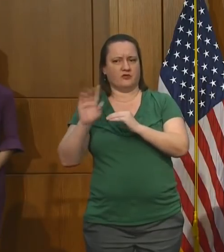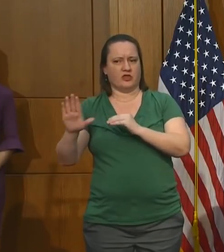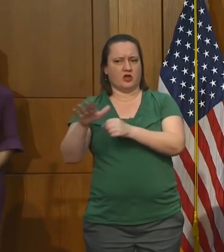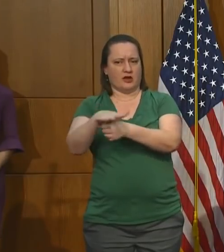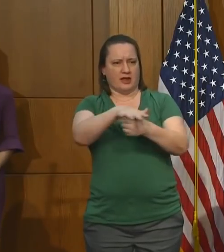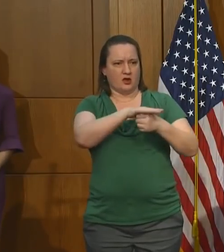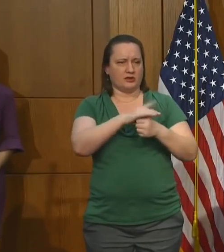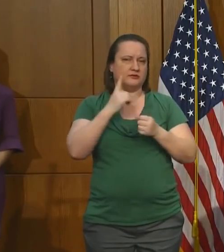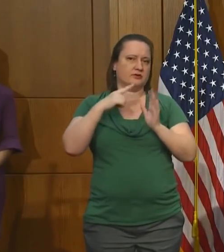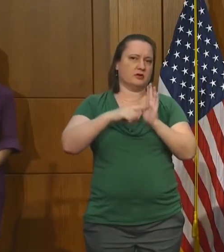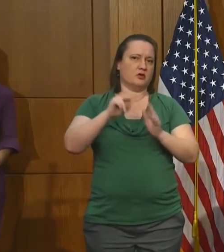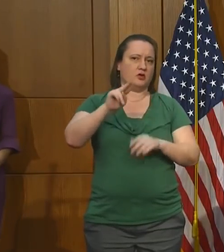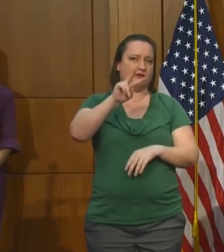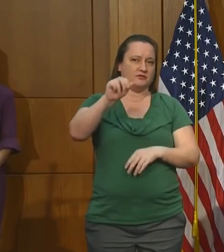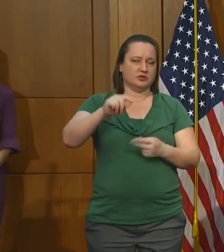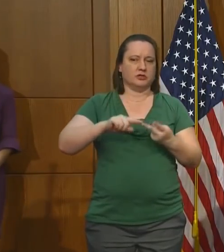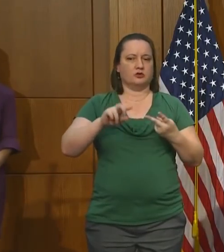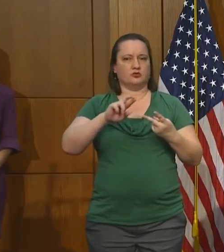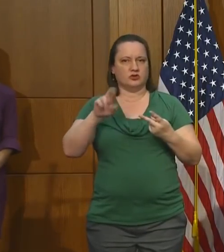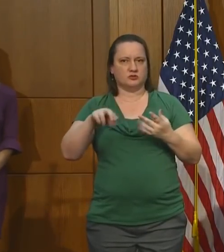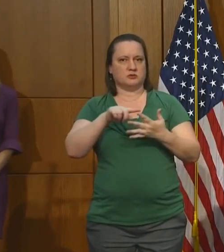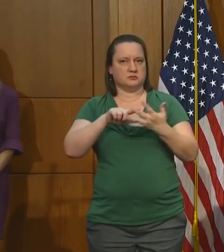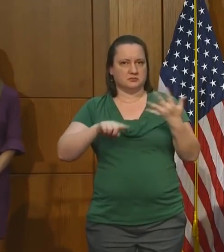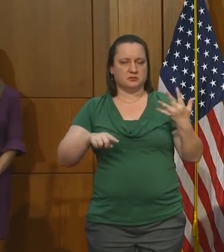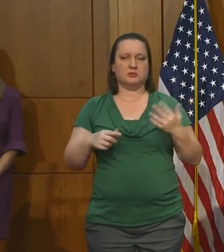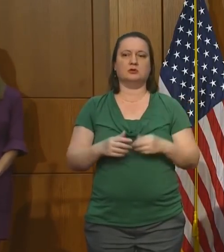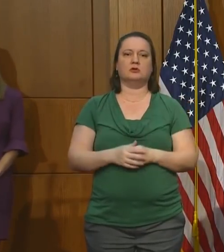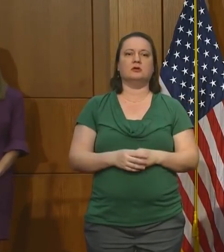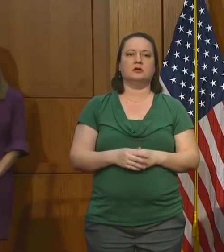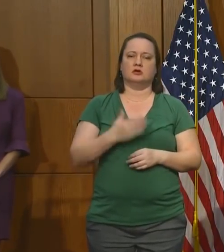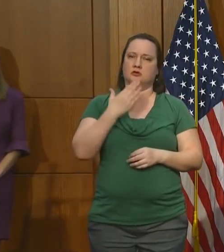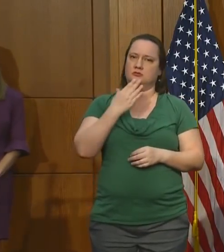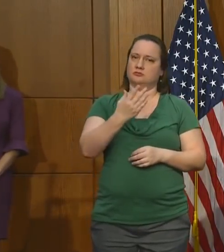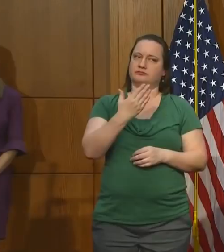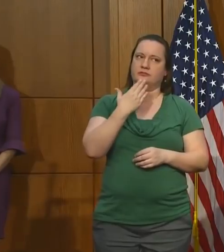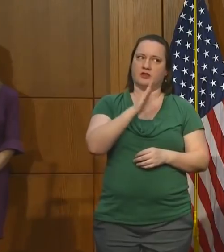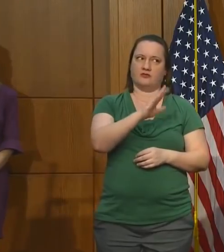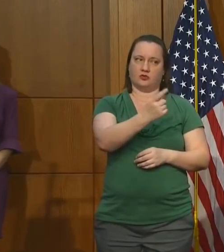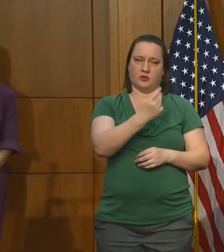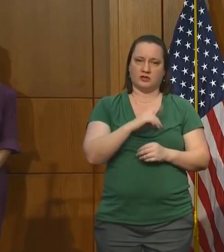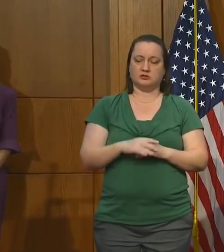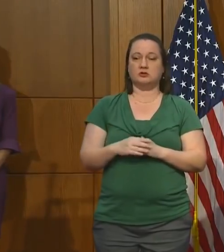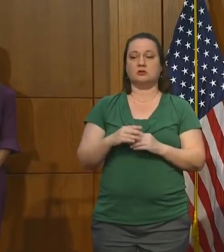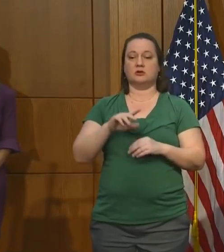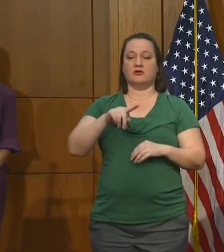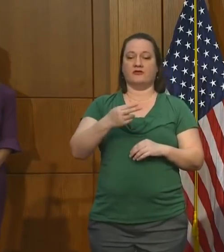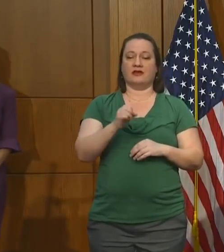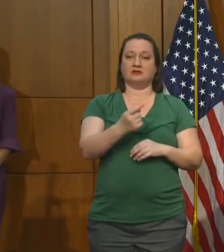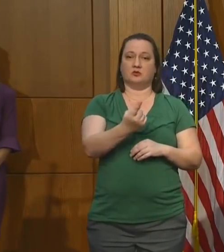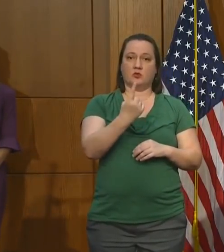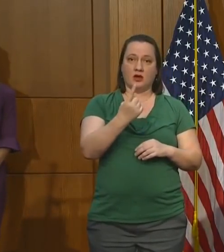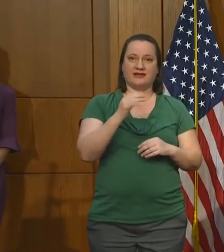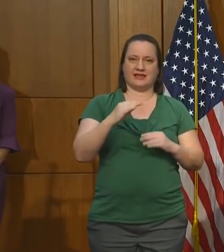RESTRICTIONS. WHAT THE RULES ARE DIFFERENT LOCALITIES GET MAIL I APPRECIATE THE QUESTION IT THE QUESTION IS WE HAVE PUT